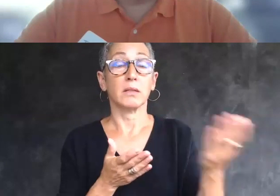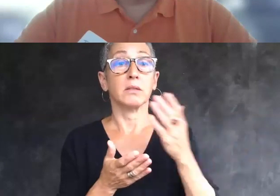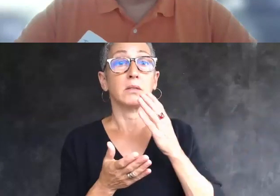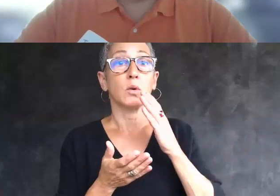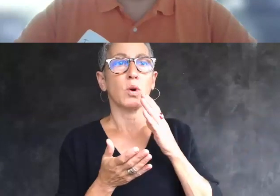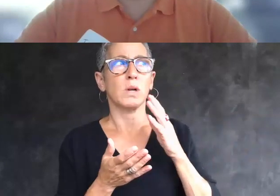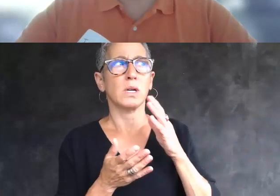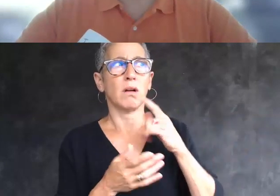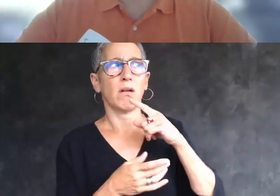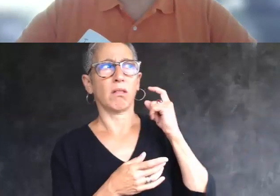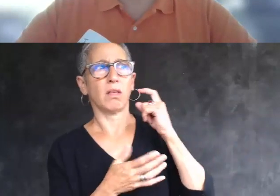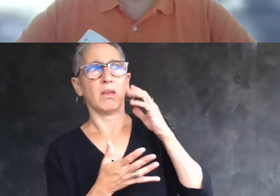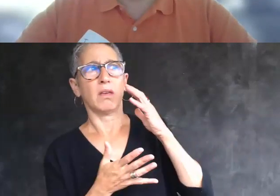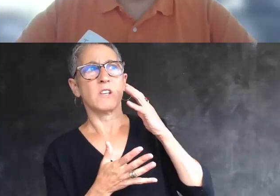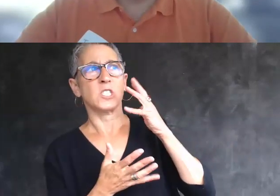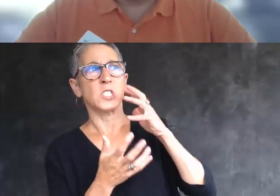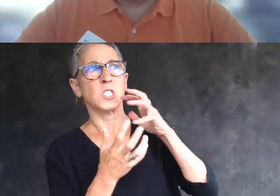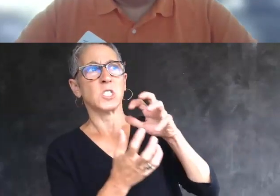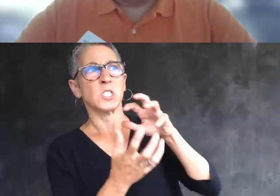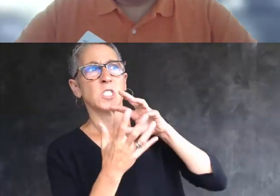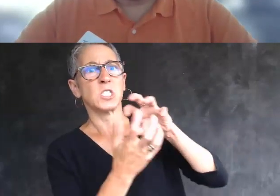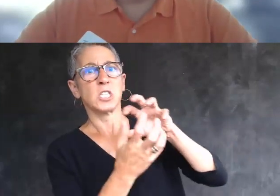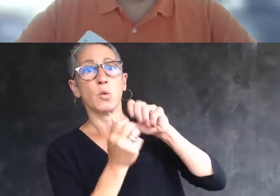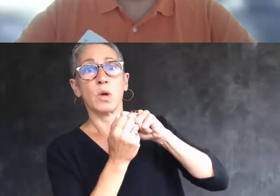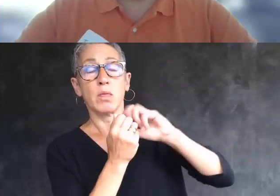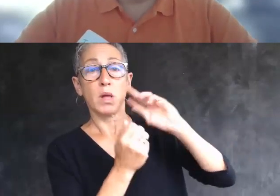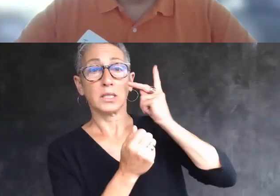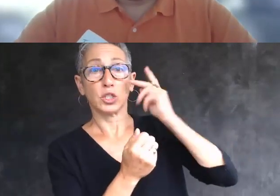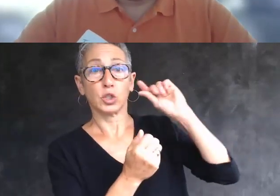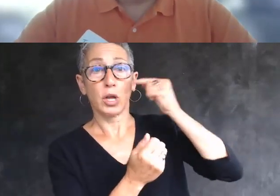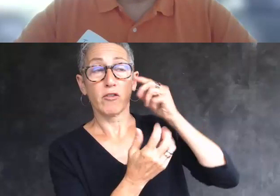So I think the first thing we have to do is allow our voices to be heard,